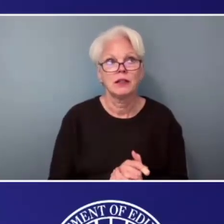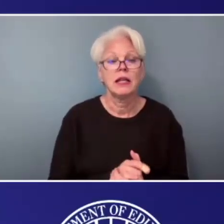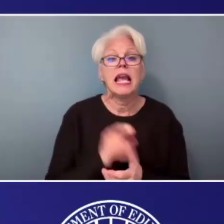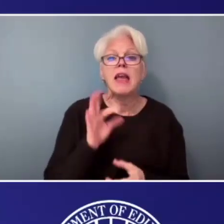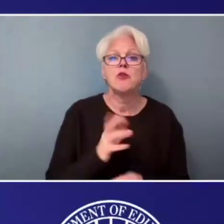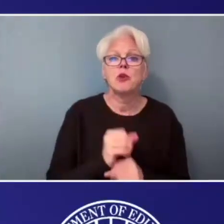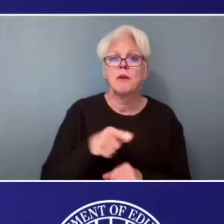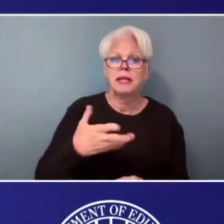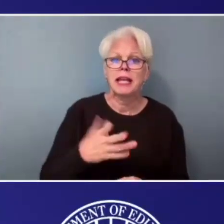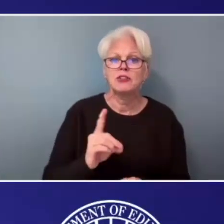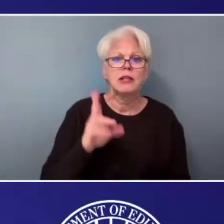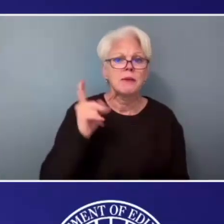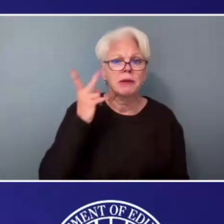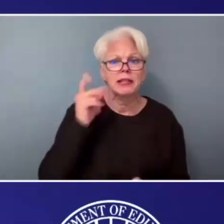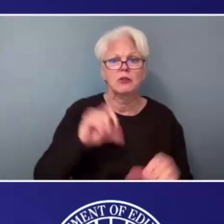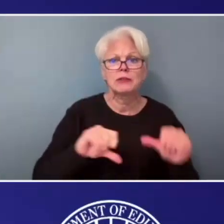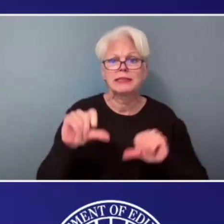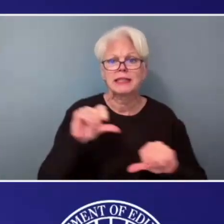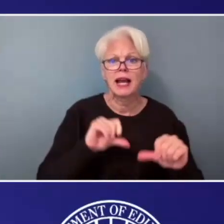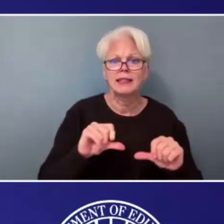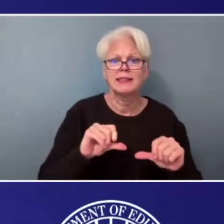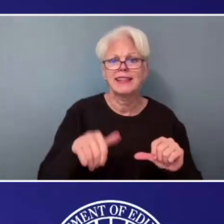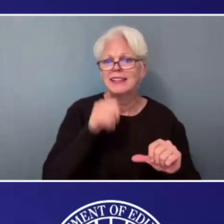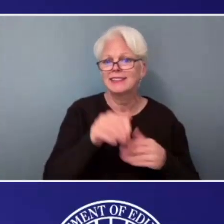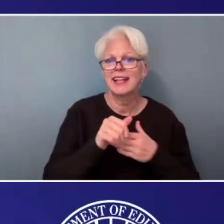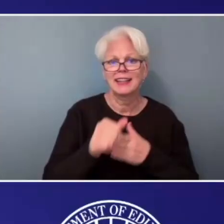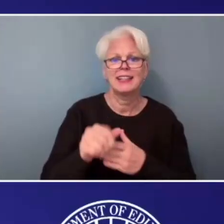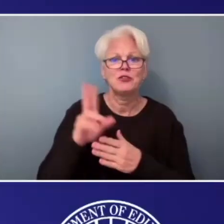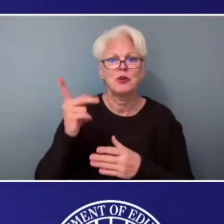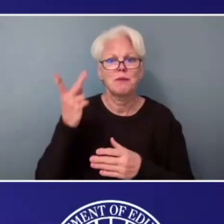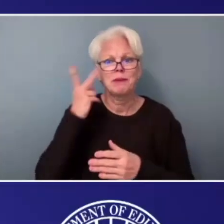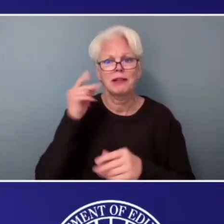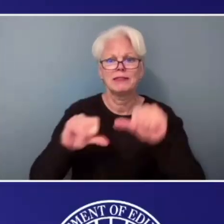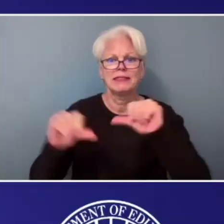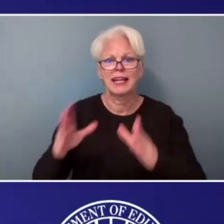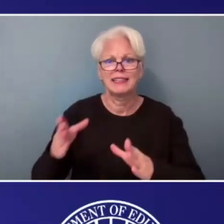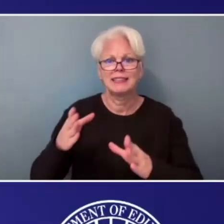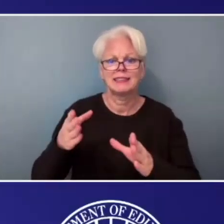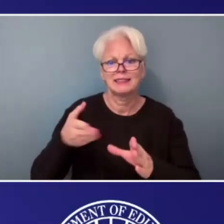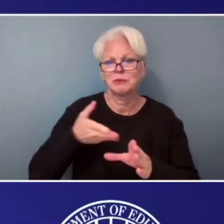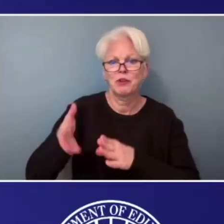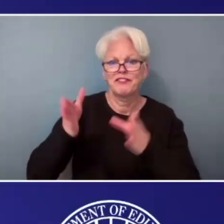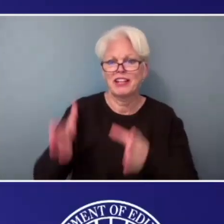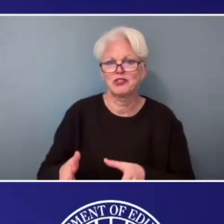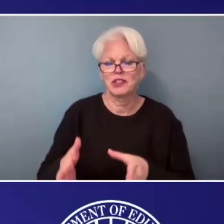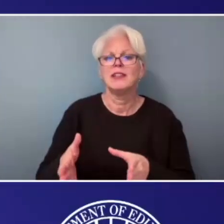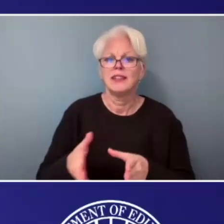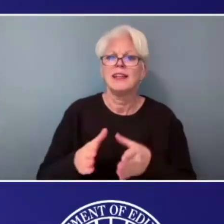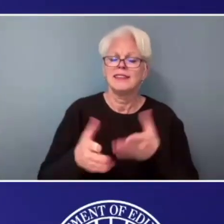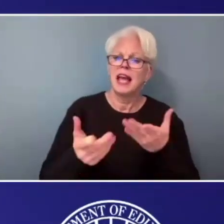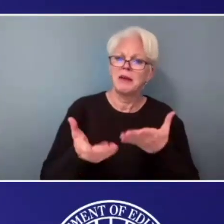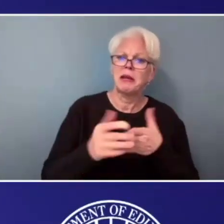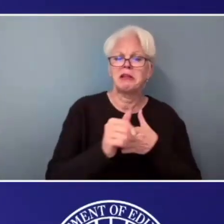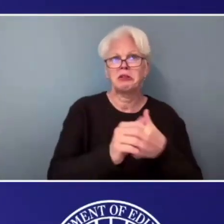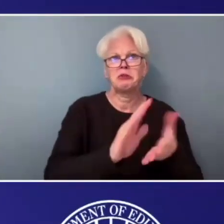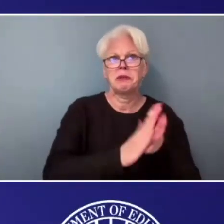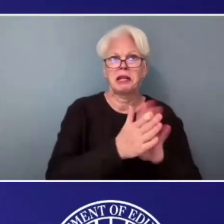in political science, that doesn't lead to a political scientist profession, right? That, that leads you to be a professor maybe, but that's a research